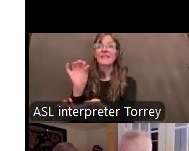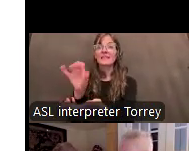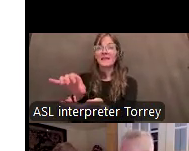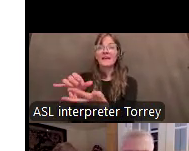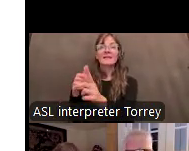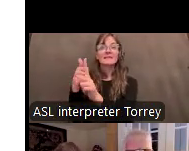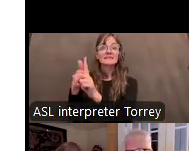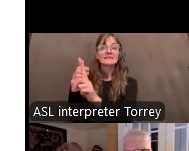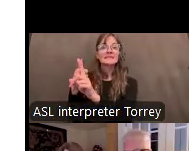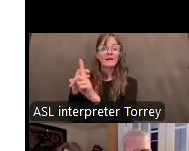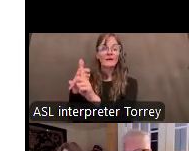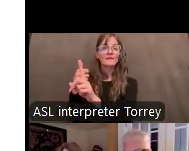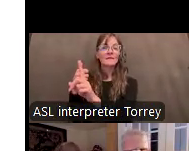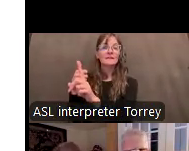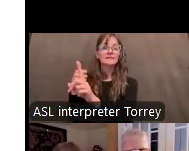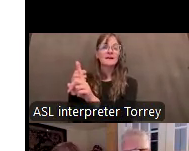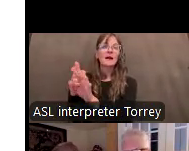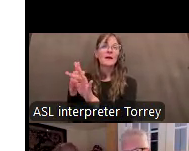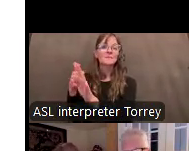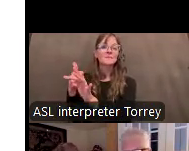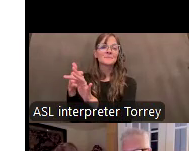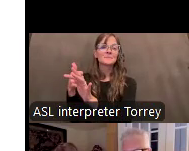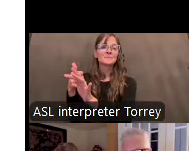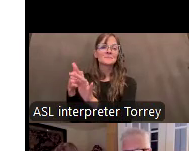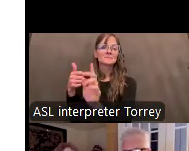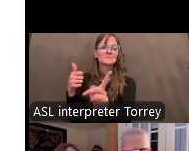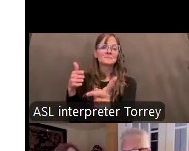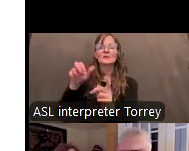365-days-a-year showroom